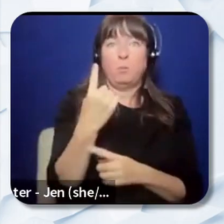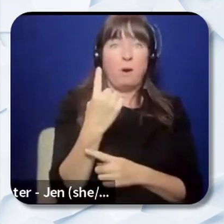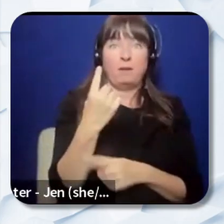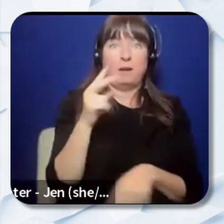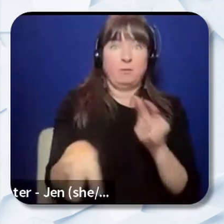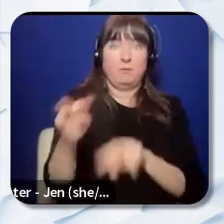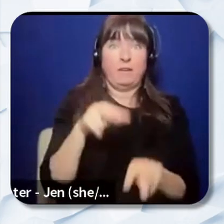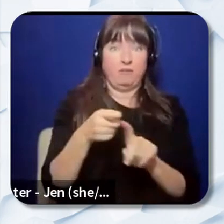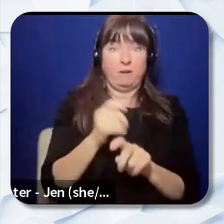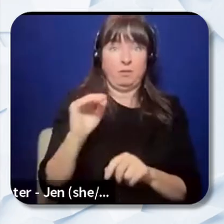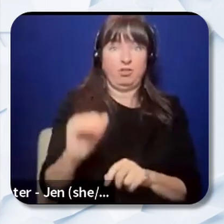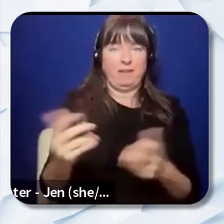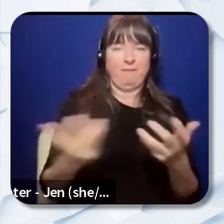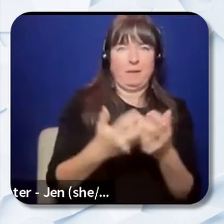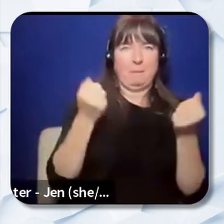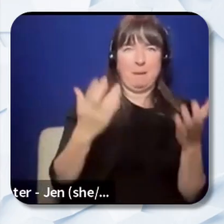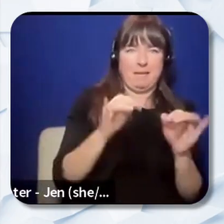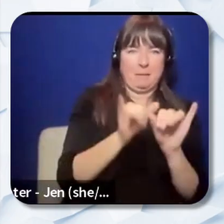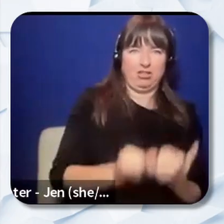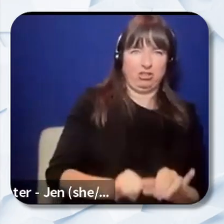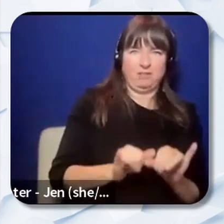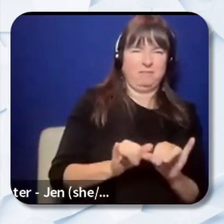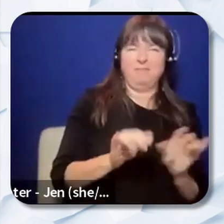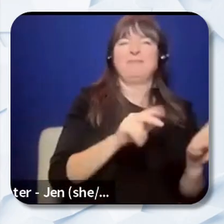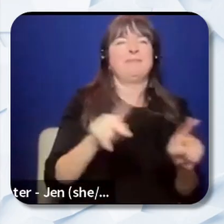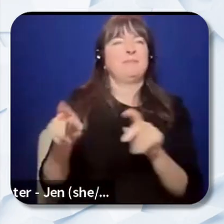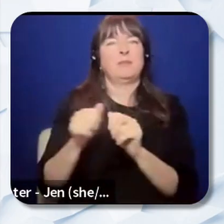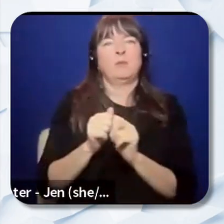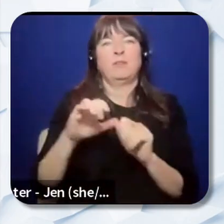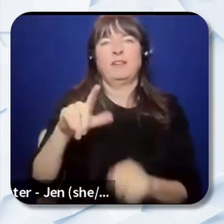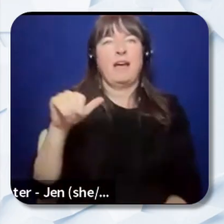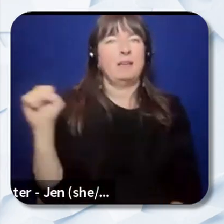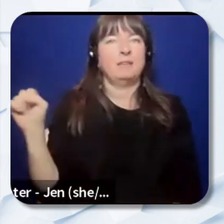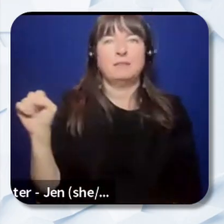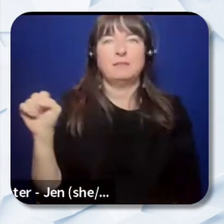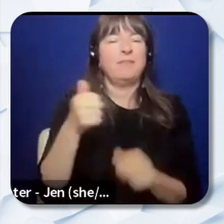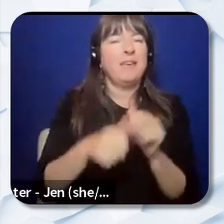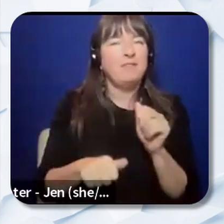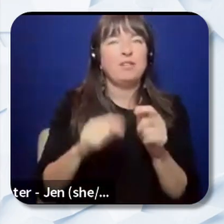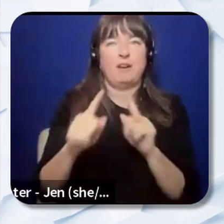of a child fit many measures. It's the same with CLASS. Every conversation you're having is CLASS